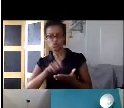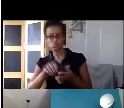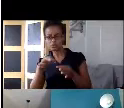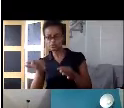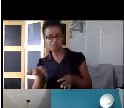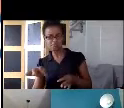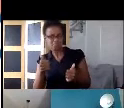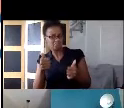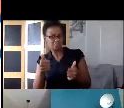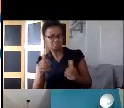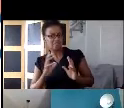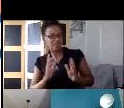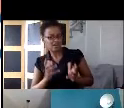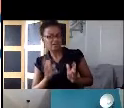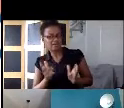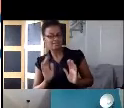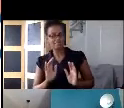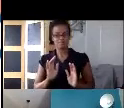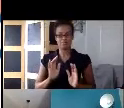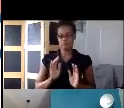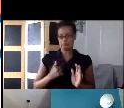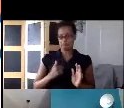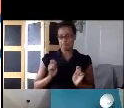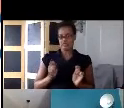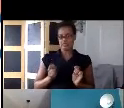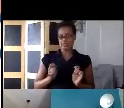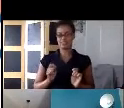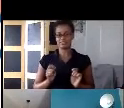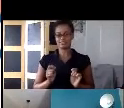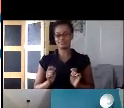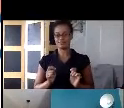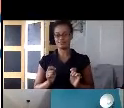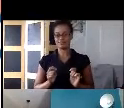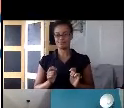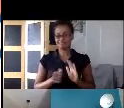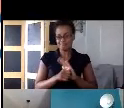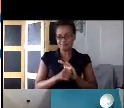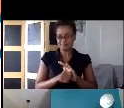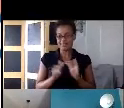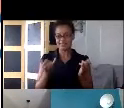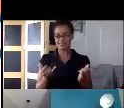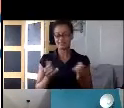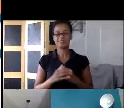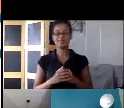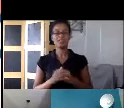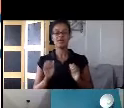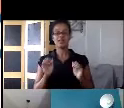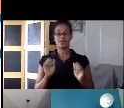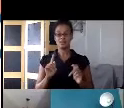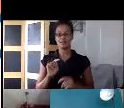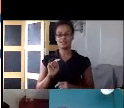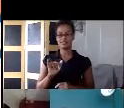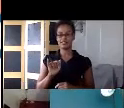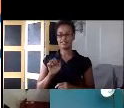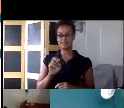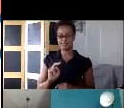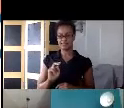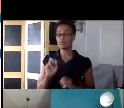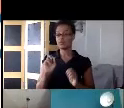Thanks. Okay. Okay everyone, um, so thanks for giving us